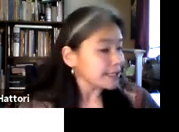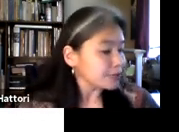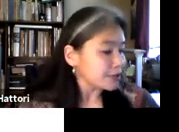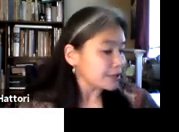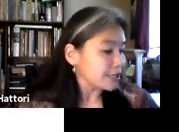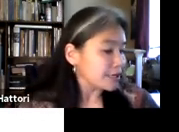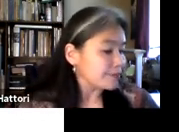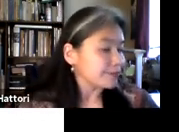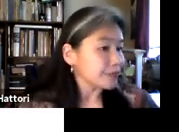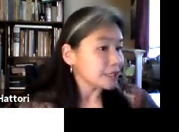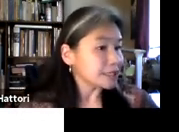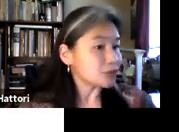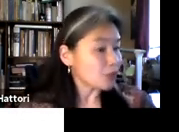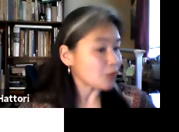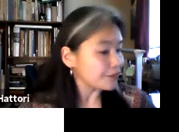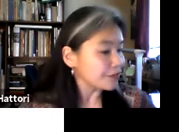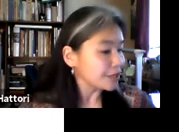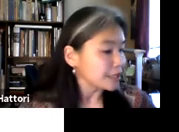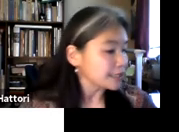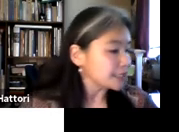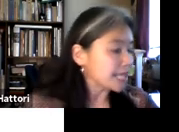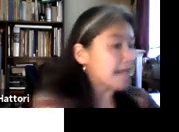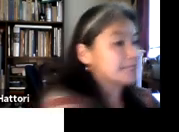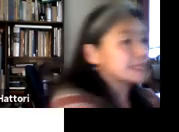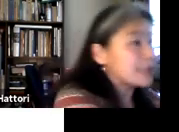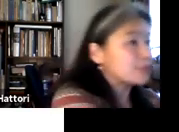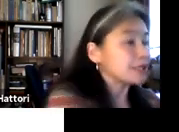ask any questions you would like no topics off limits, and be